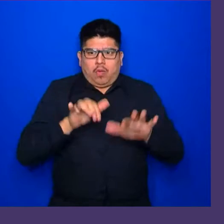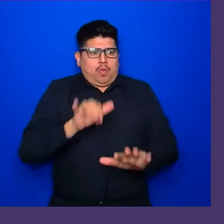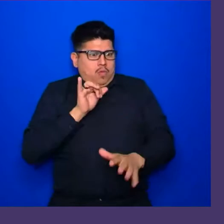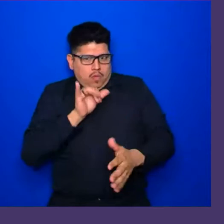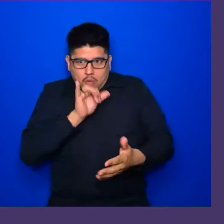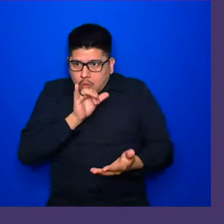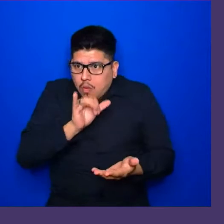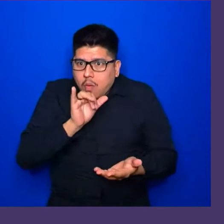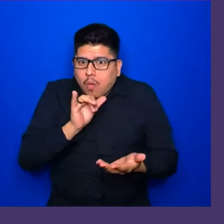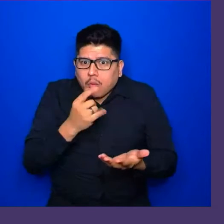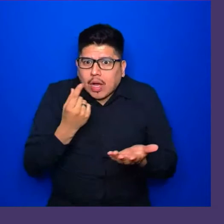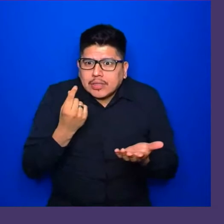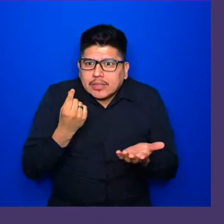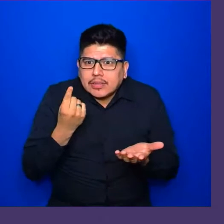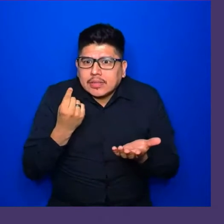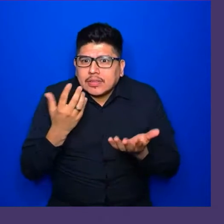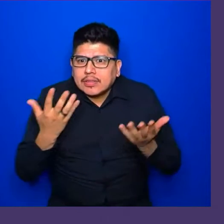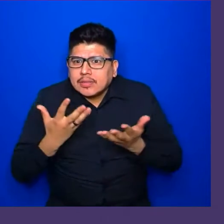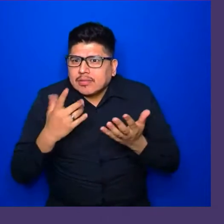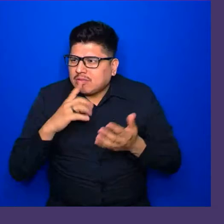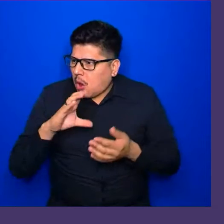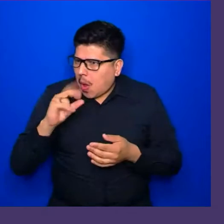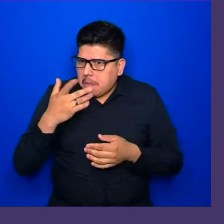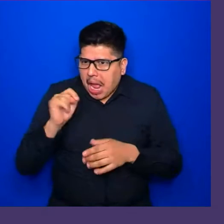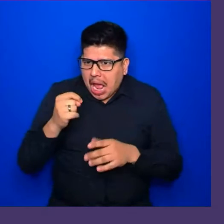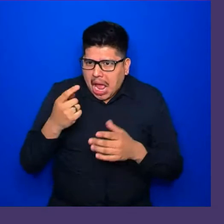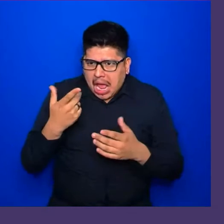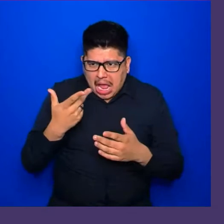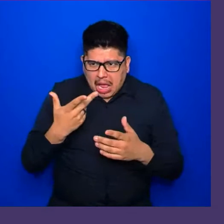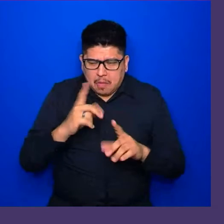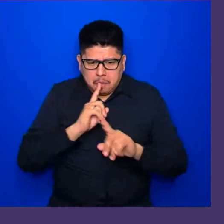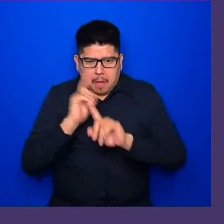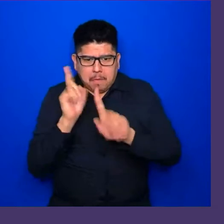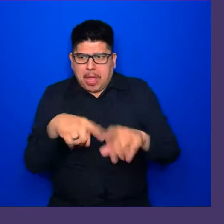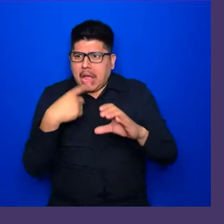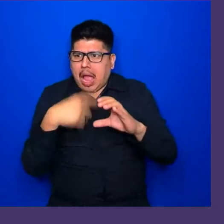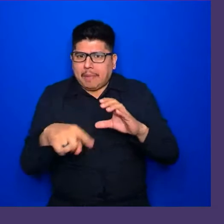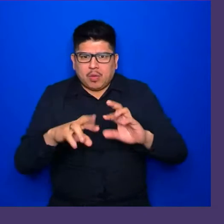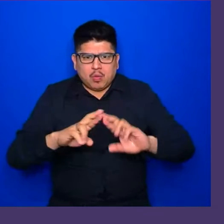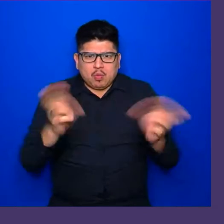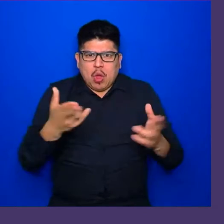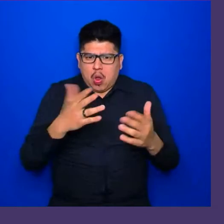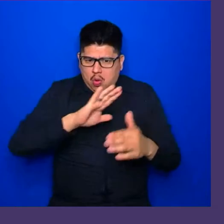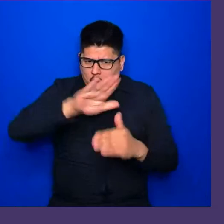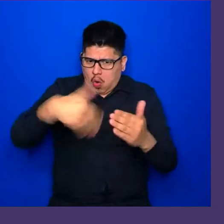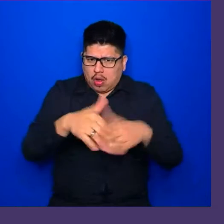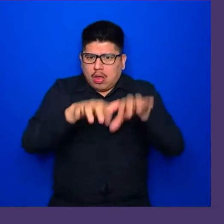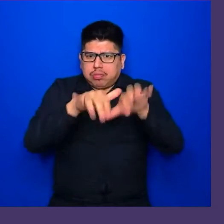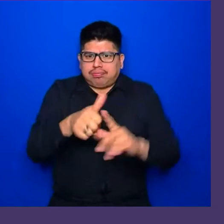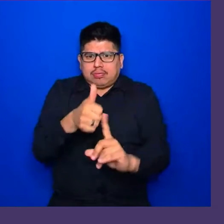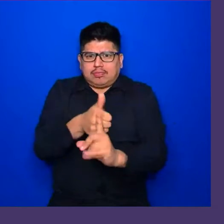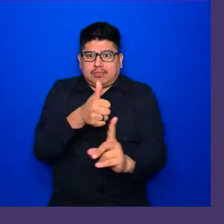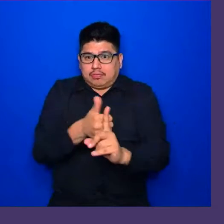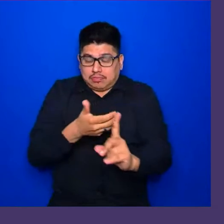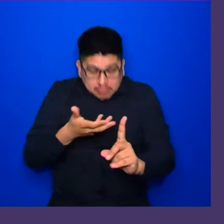said, 'Respond to this e-mail.', and it wrote the whole thing for you, and way better than I typically would do it."